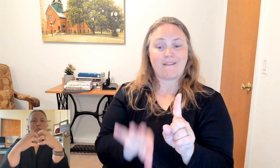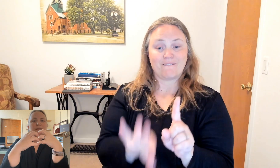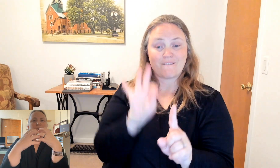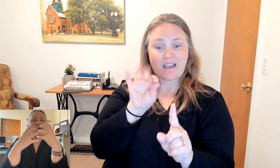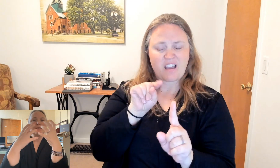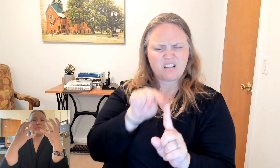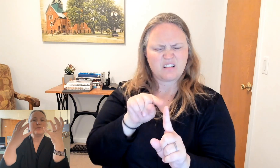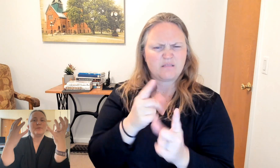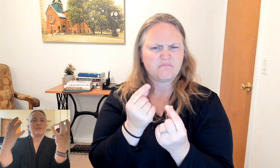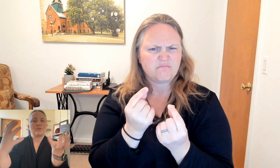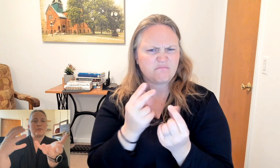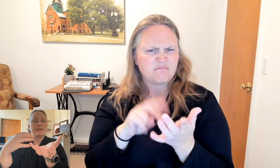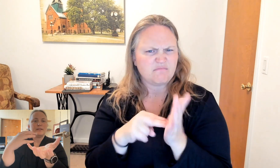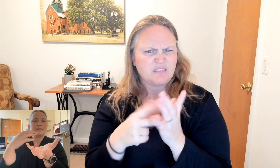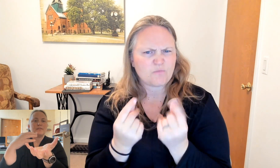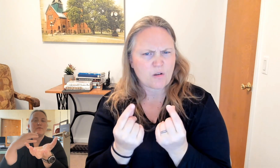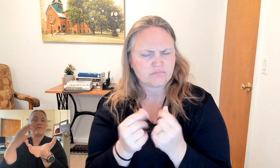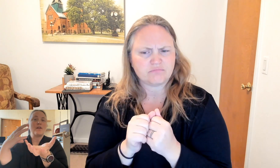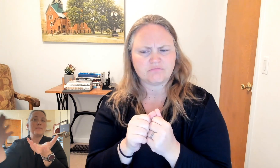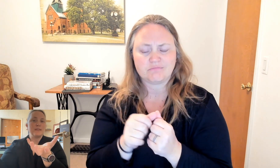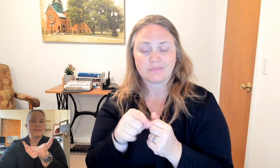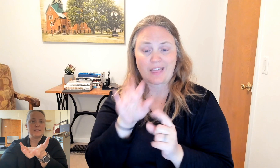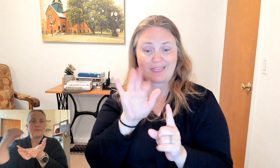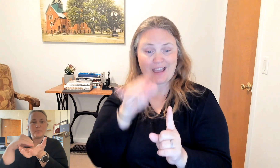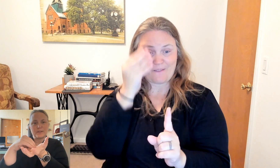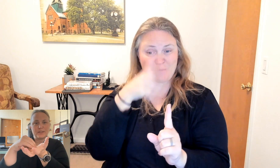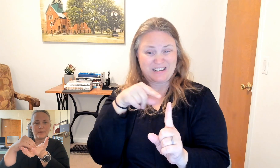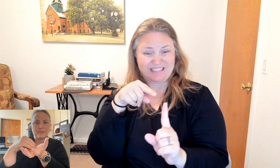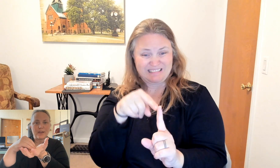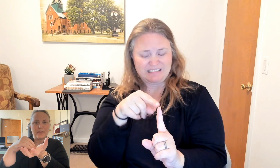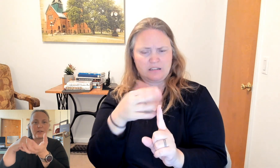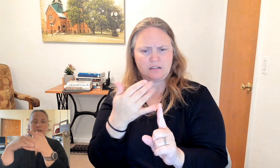What's possible to interpret from this information that we've gathered?